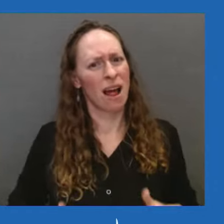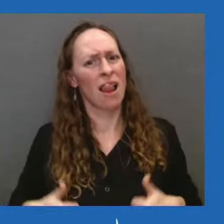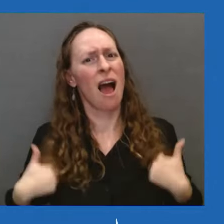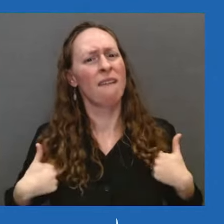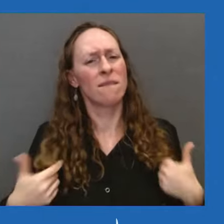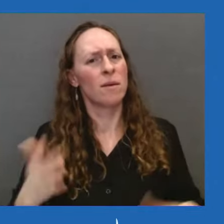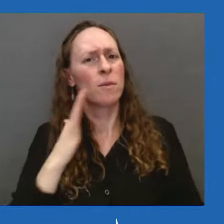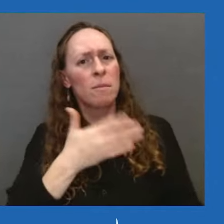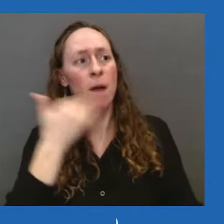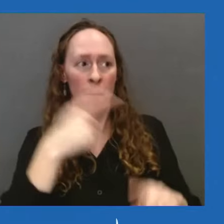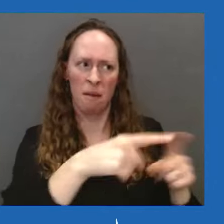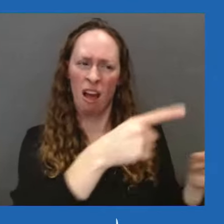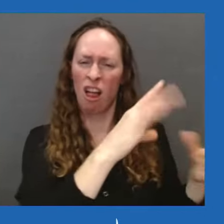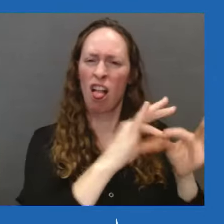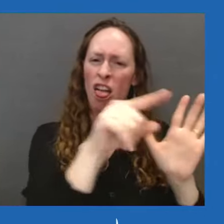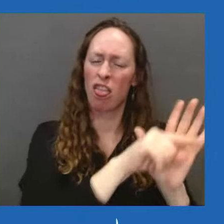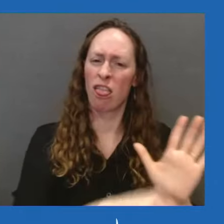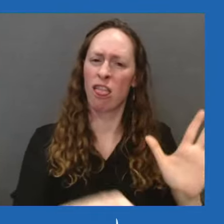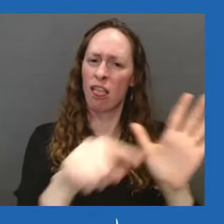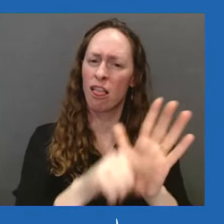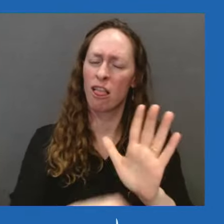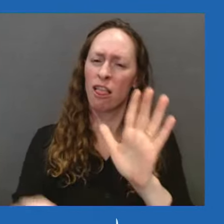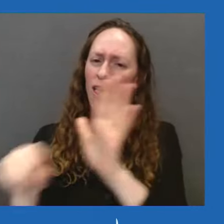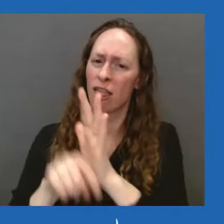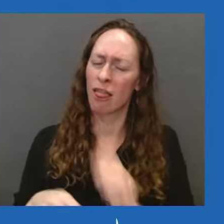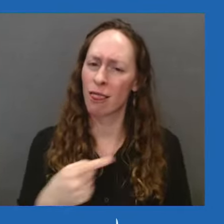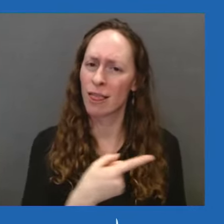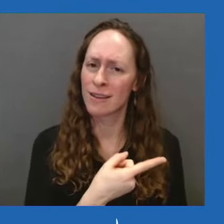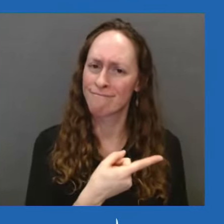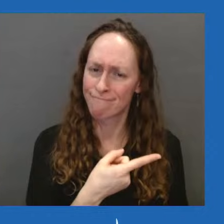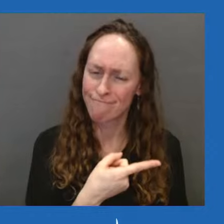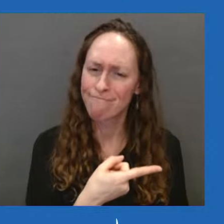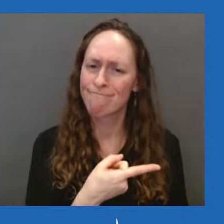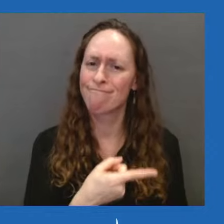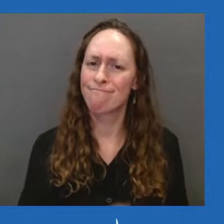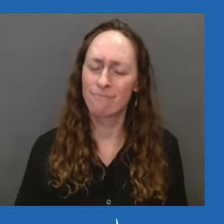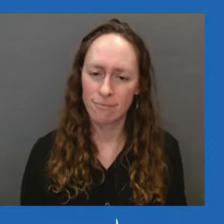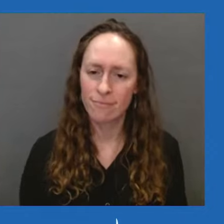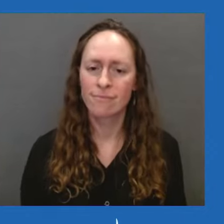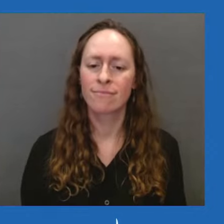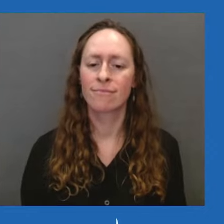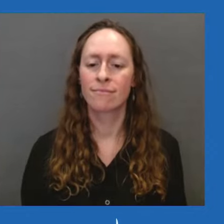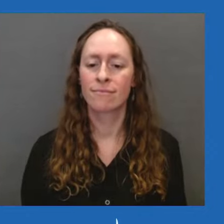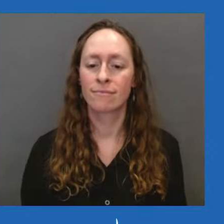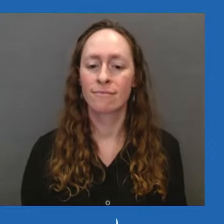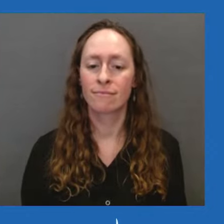I think she -- what she calls a "massive failure," a solar power company that's investing $400 million